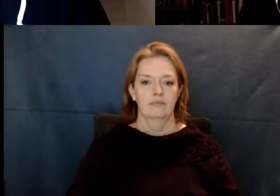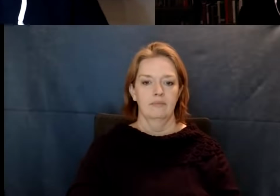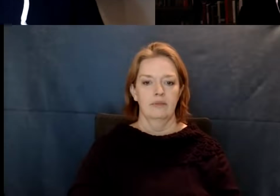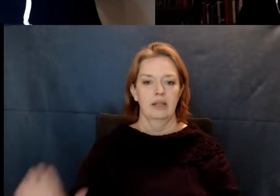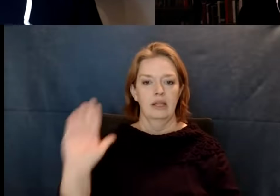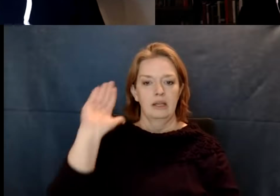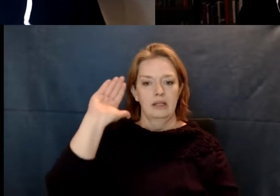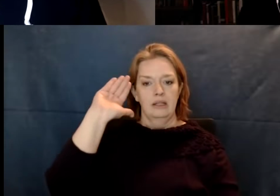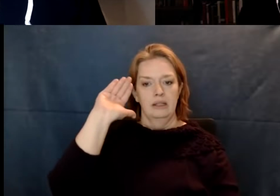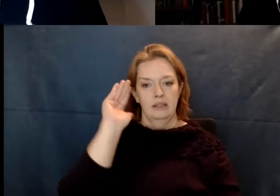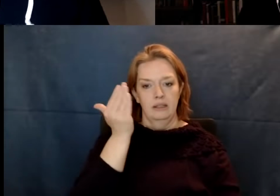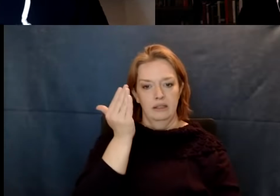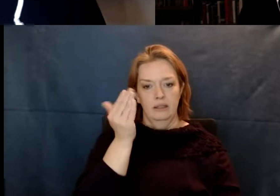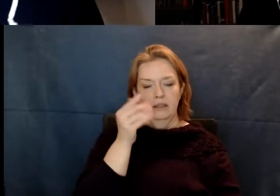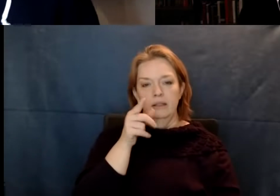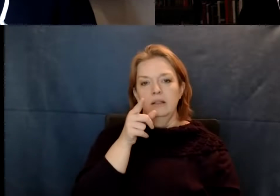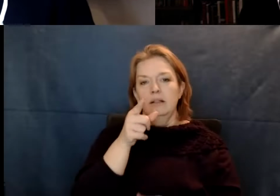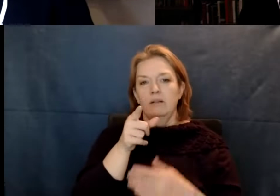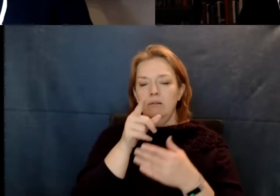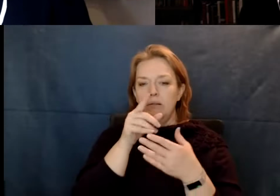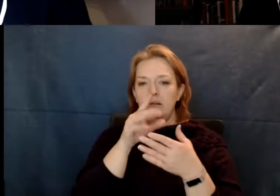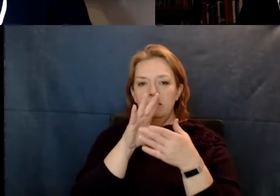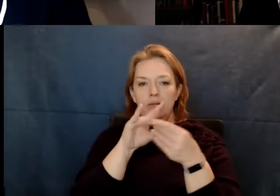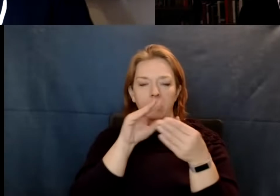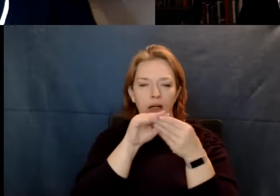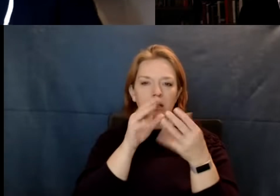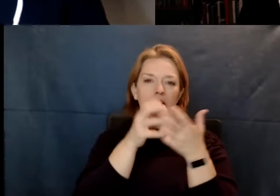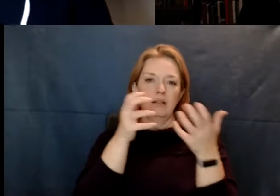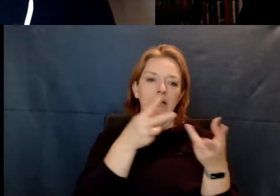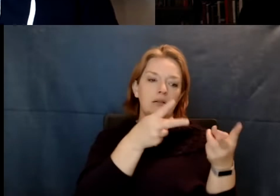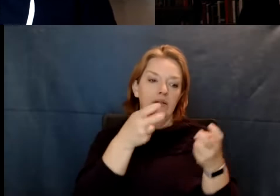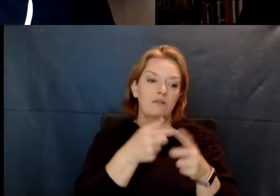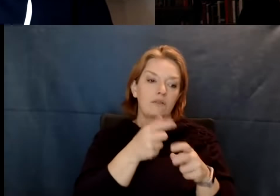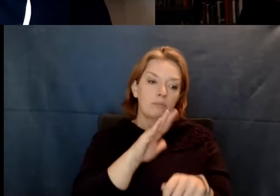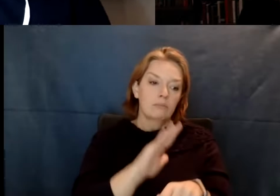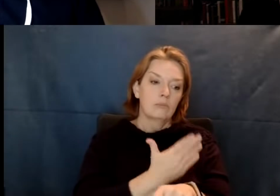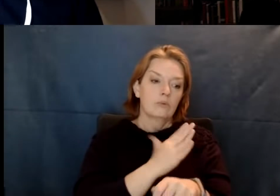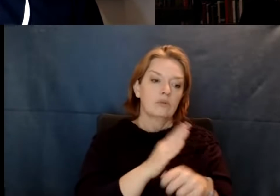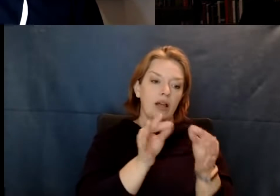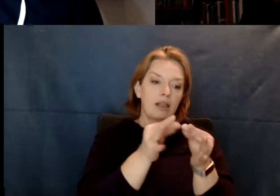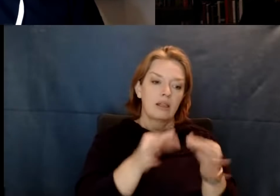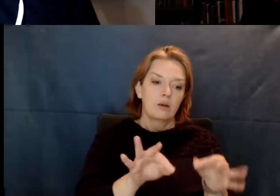also take inspiration from environmental sounds in a place?